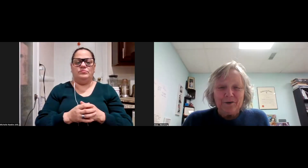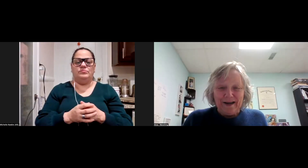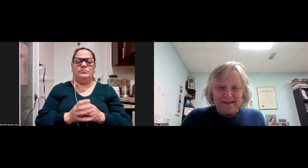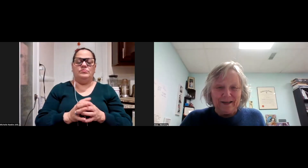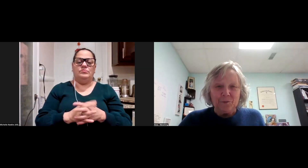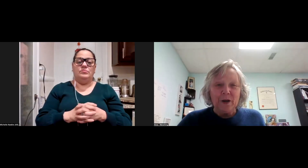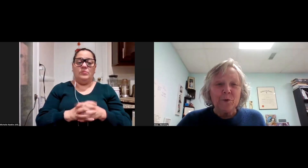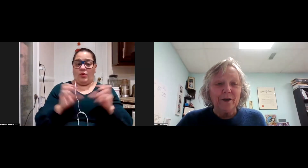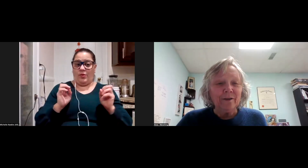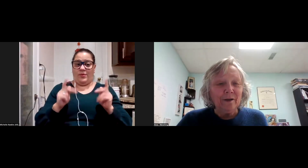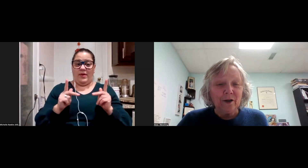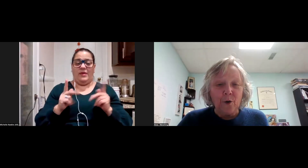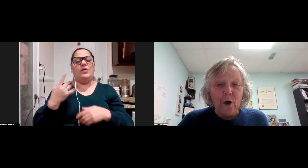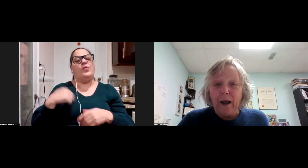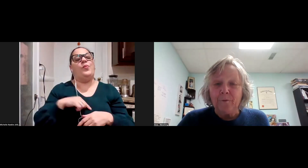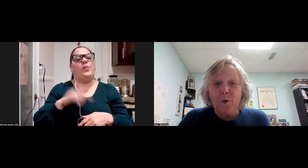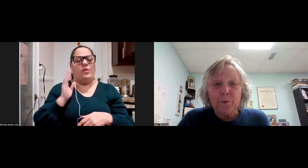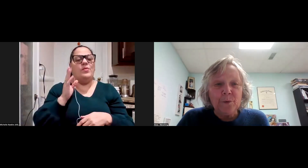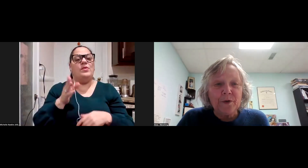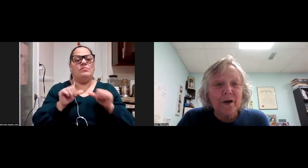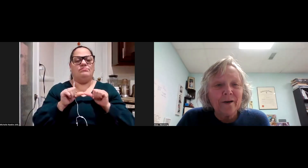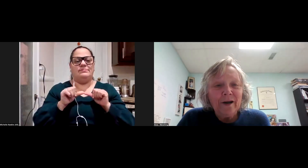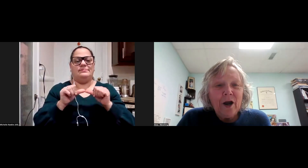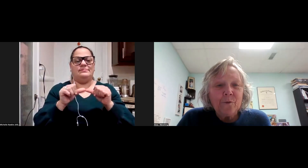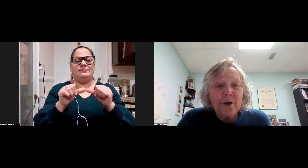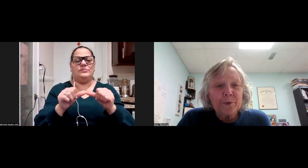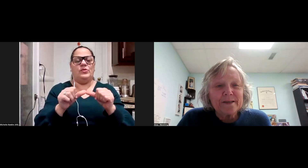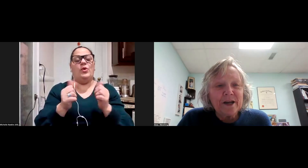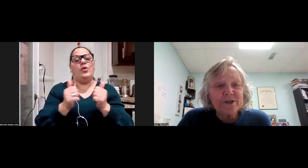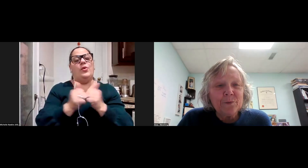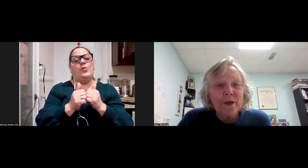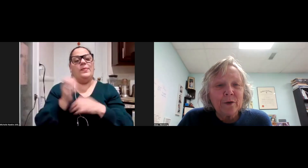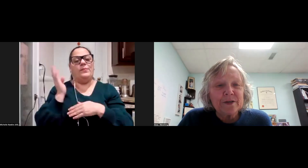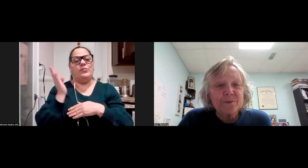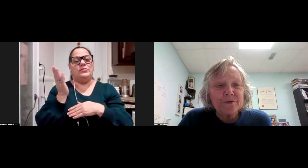All right, we will go forward with our with our presentation with Chris